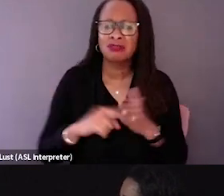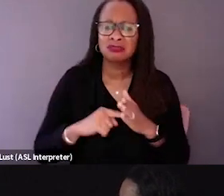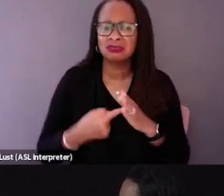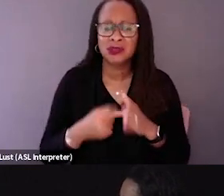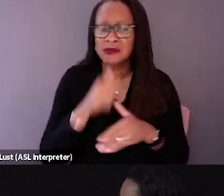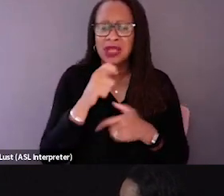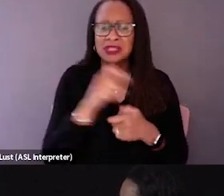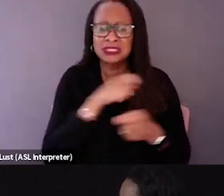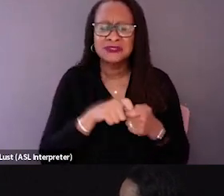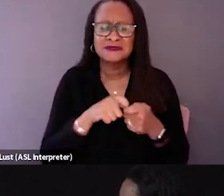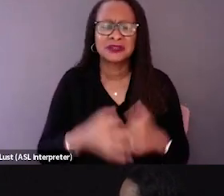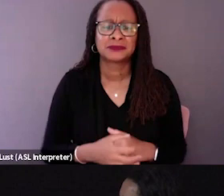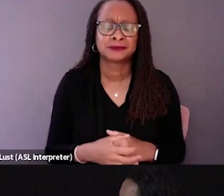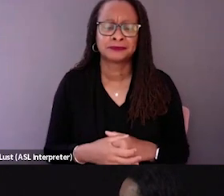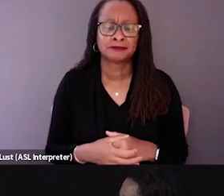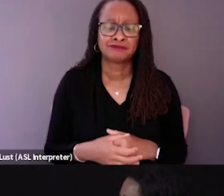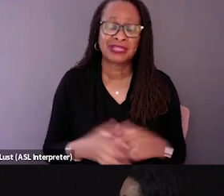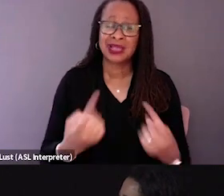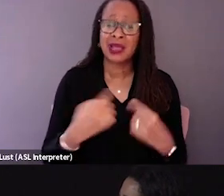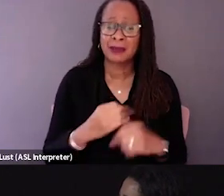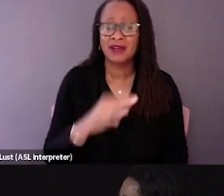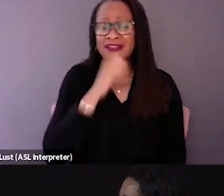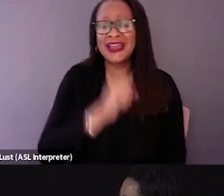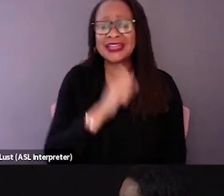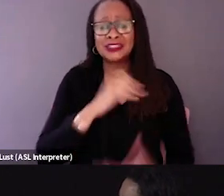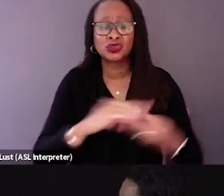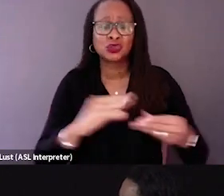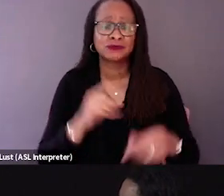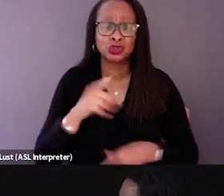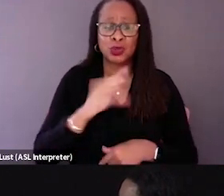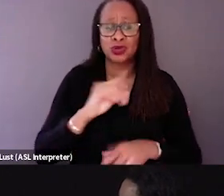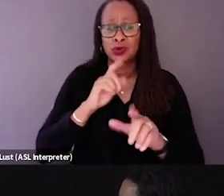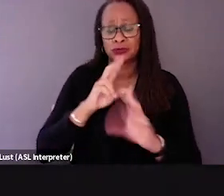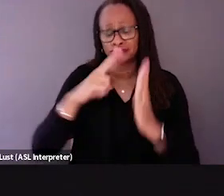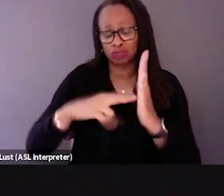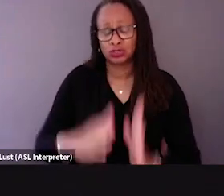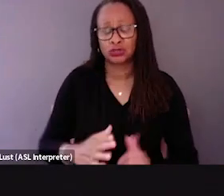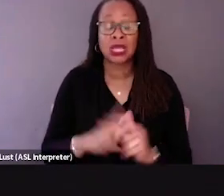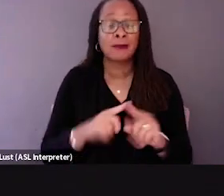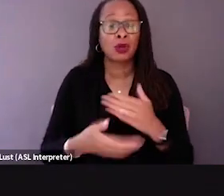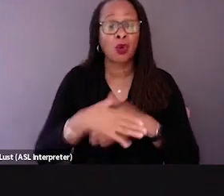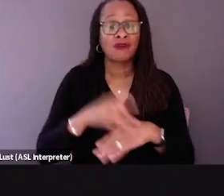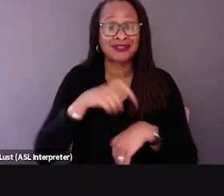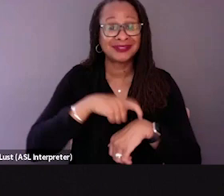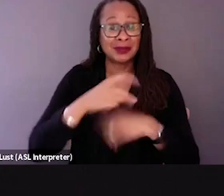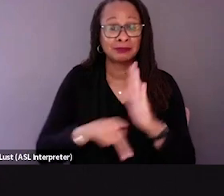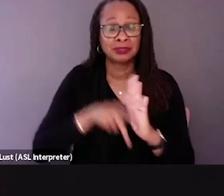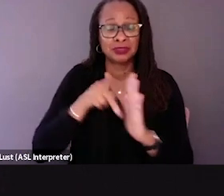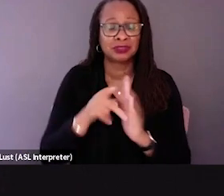It was, you know, the your coming of age story, the coming of age story of you and your readers. But over the course of that year and a half correspondence,